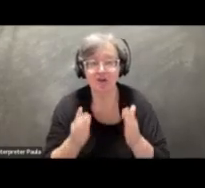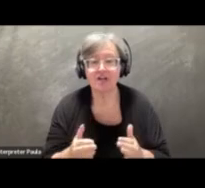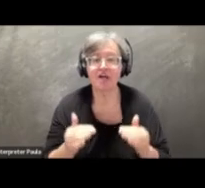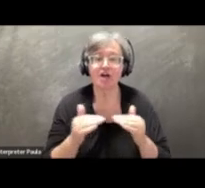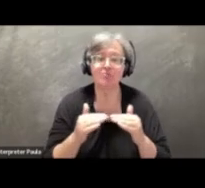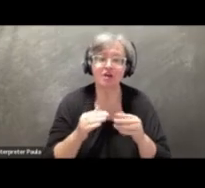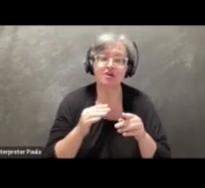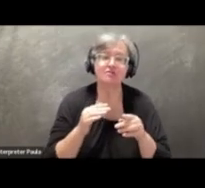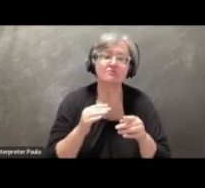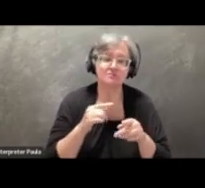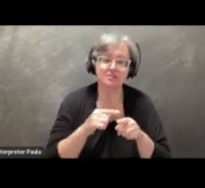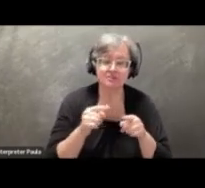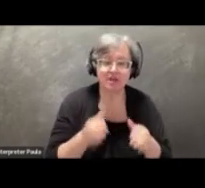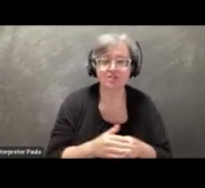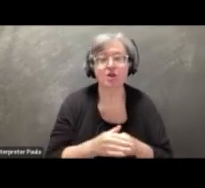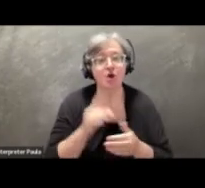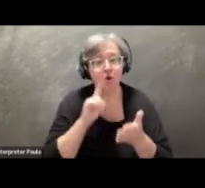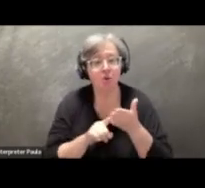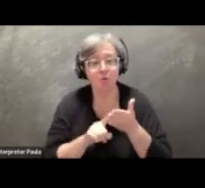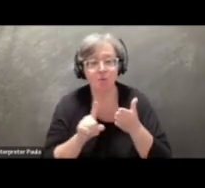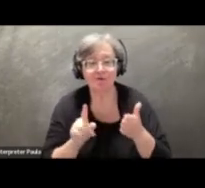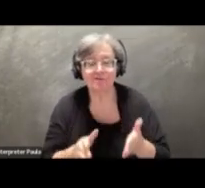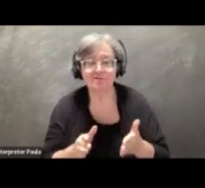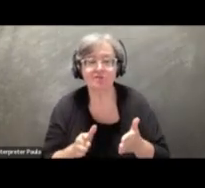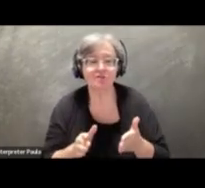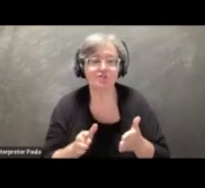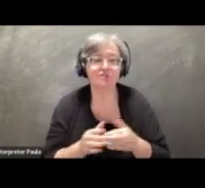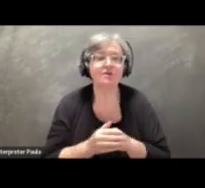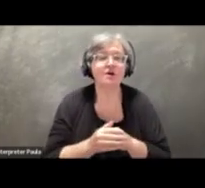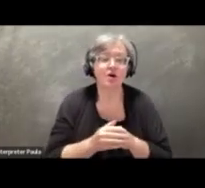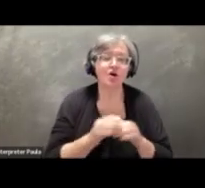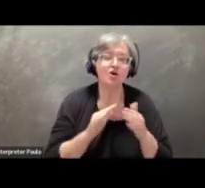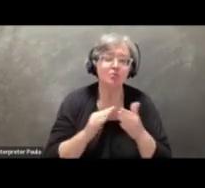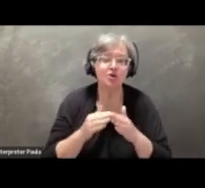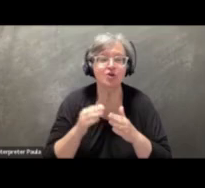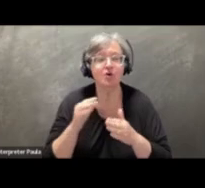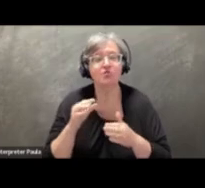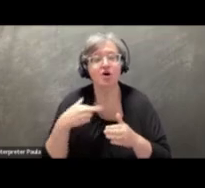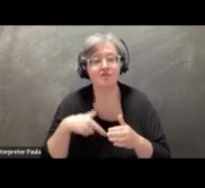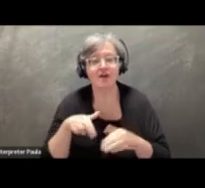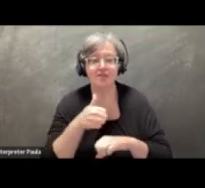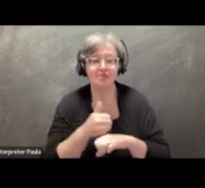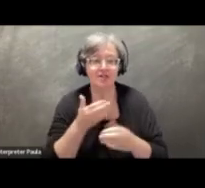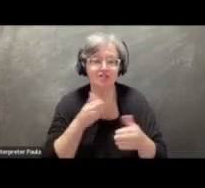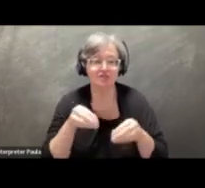analysts and community for faith based service provider organizations. Thank you so much for your responses. And welcome